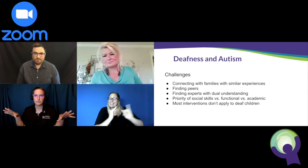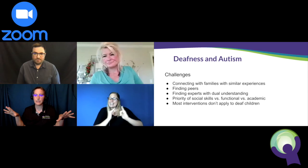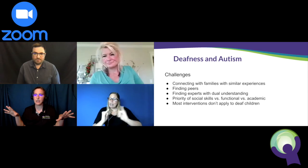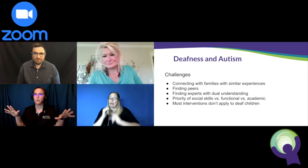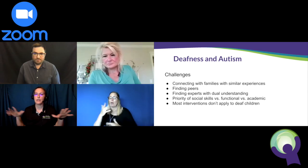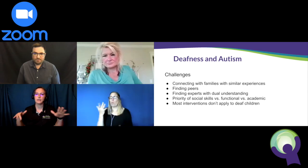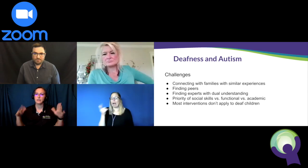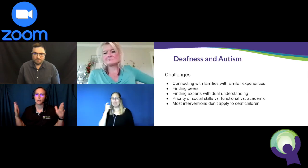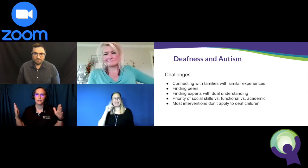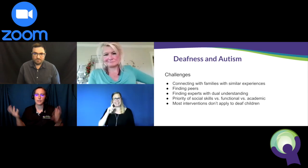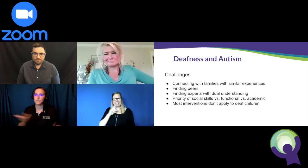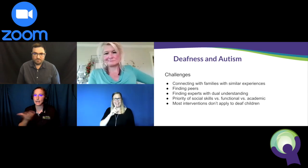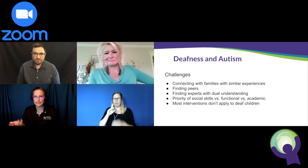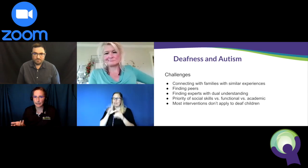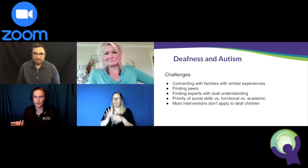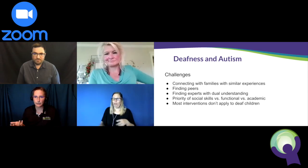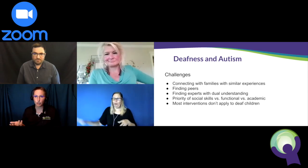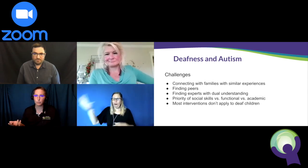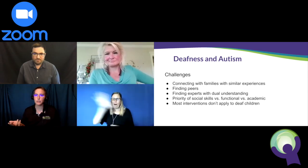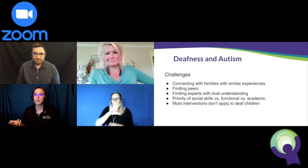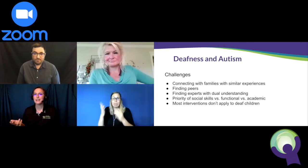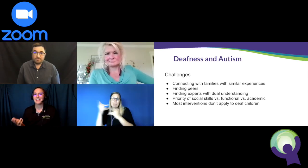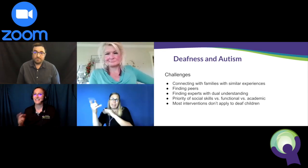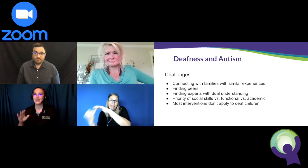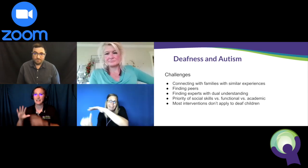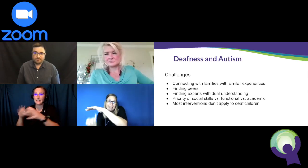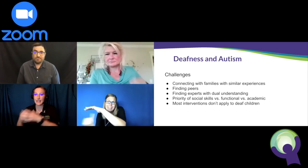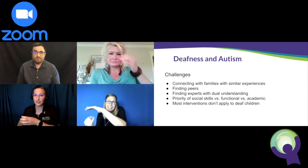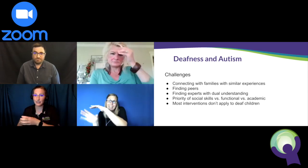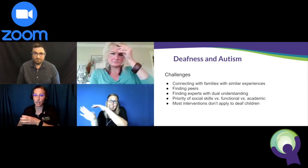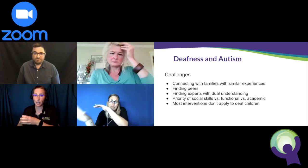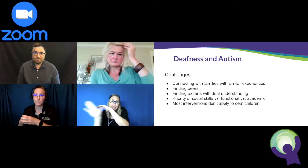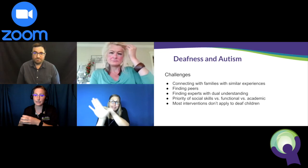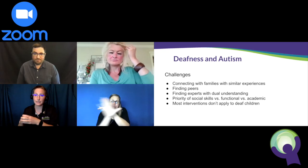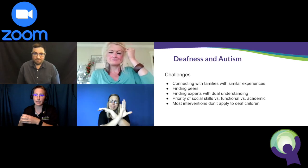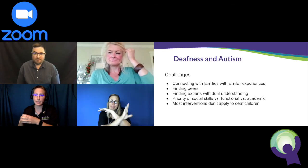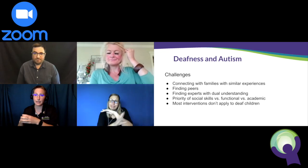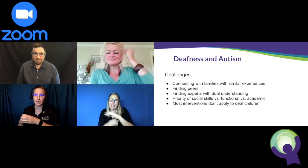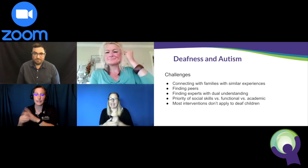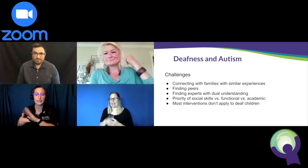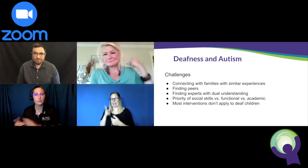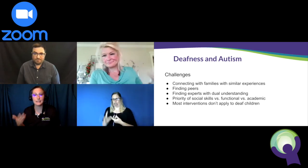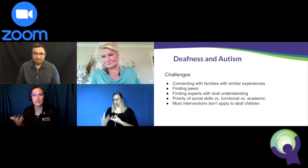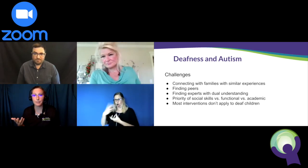we know and you know they might be isolated in their community and then to have an autism diagnosis on top of that.